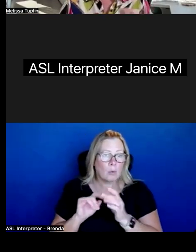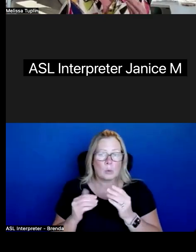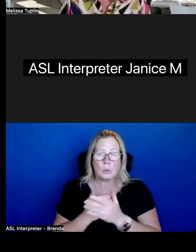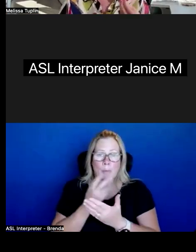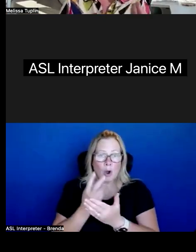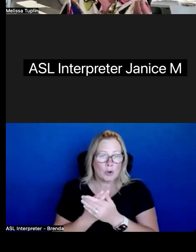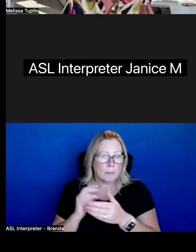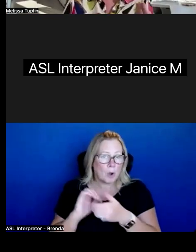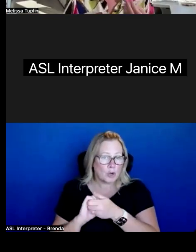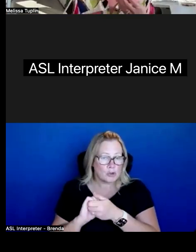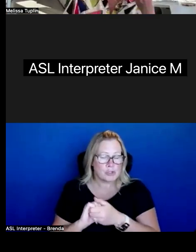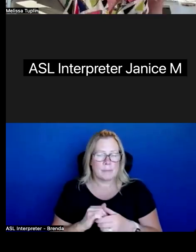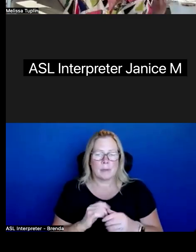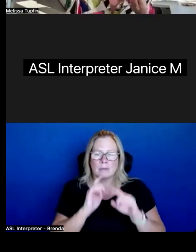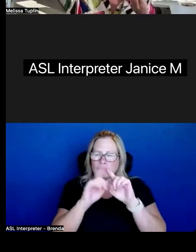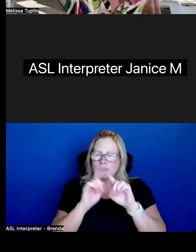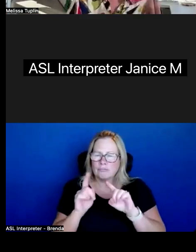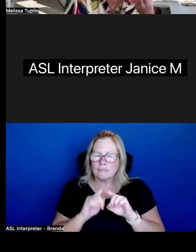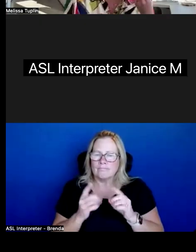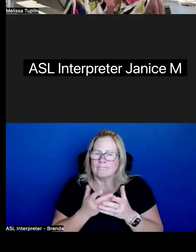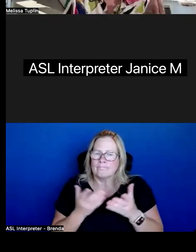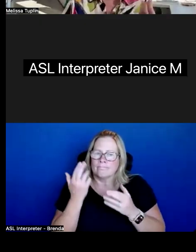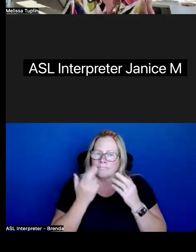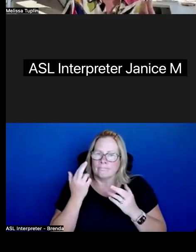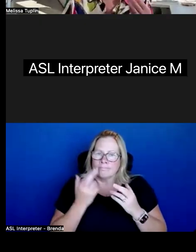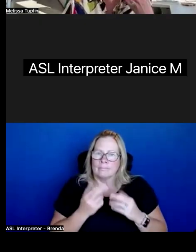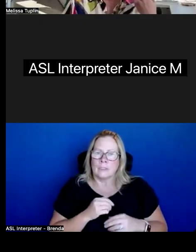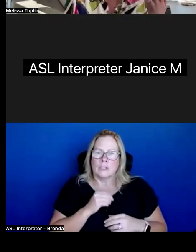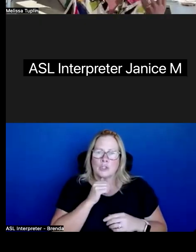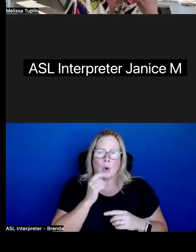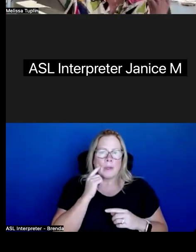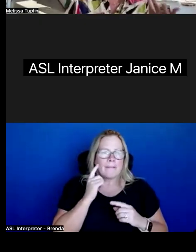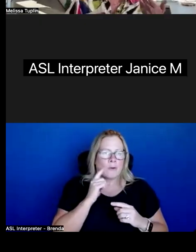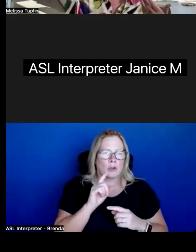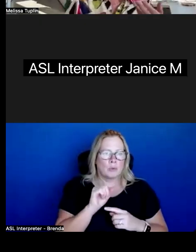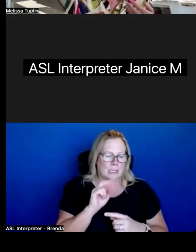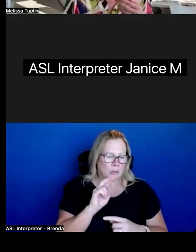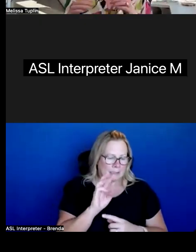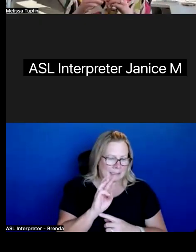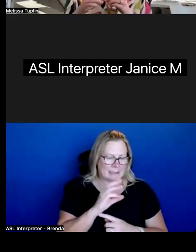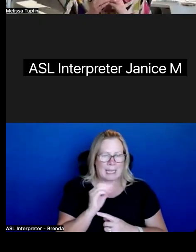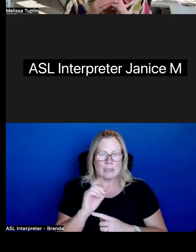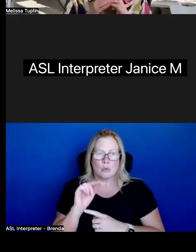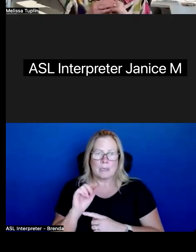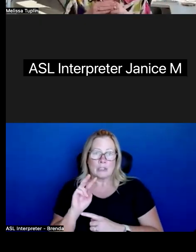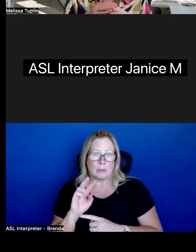So again, think about just ’26 and ’27. This is a two-year cycle, so we're really just wanting you